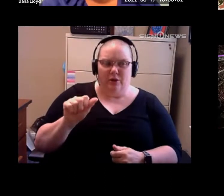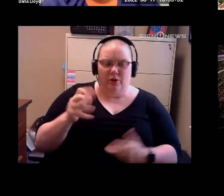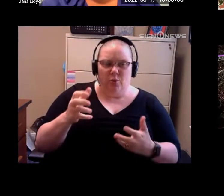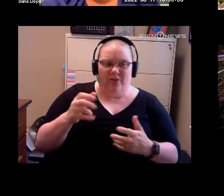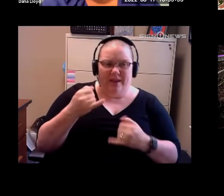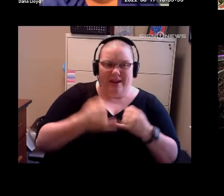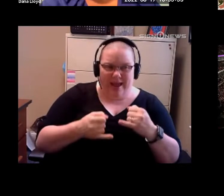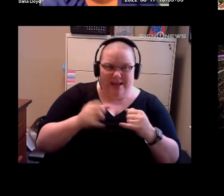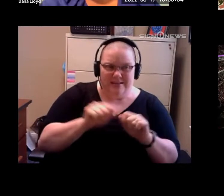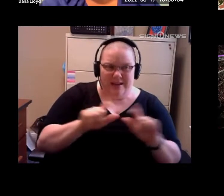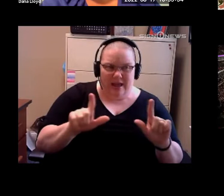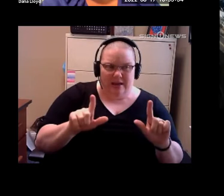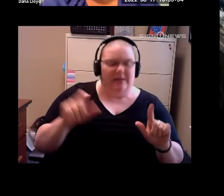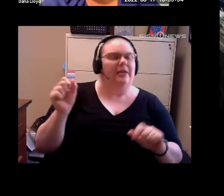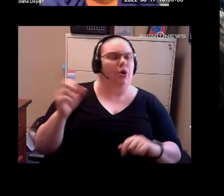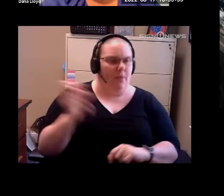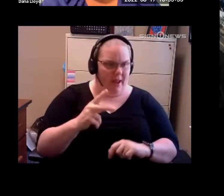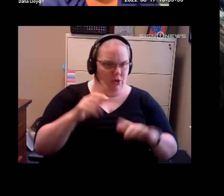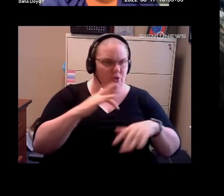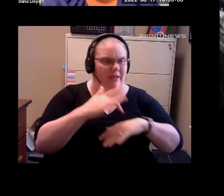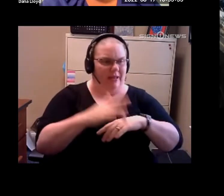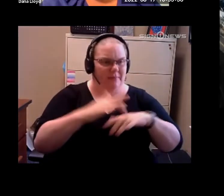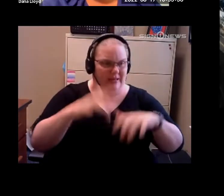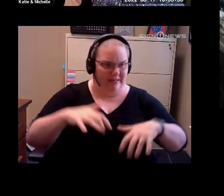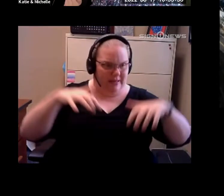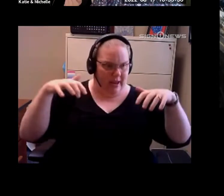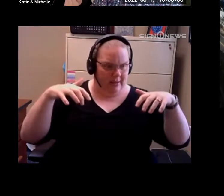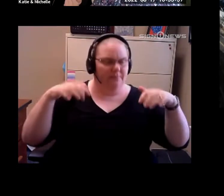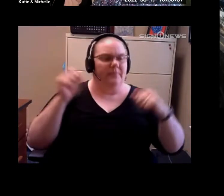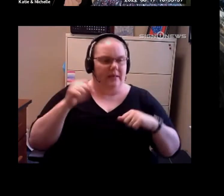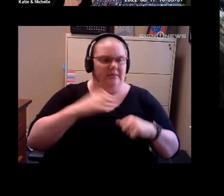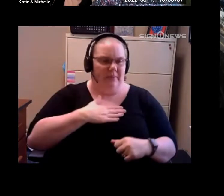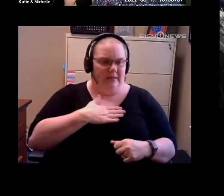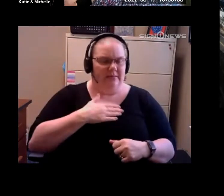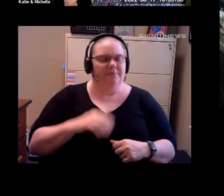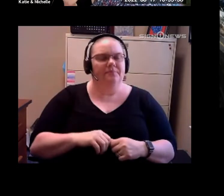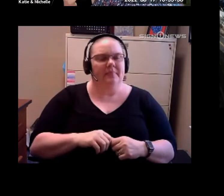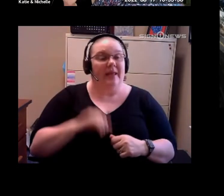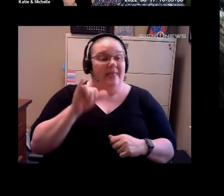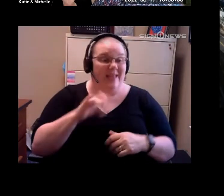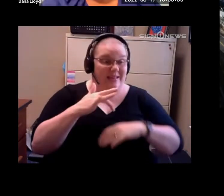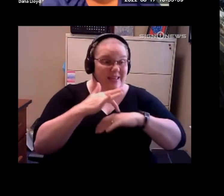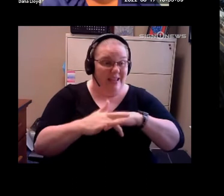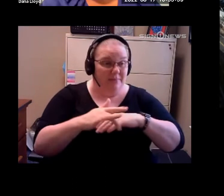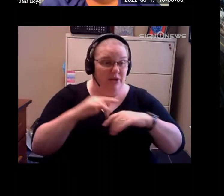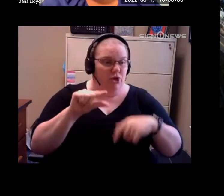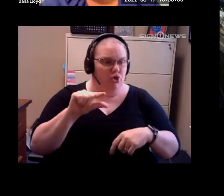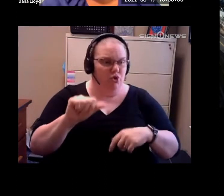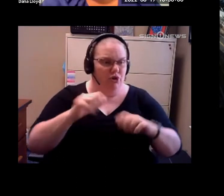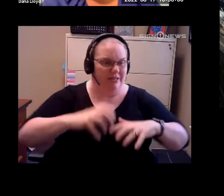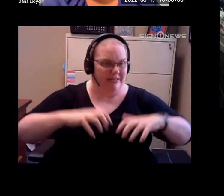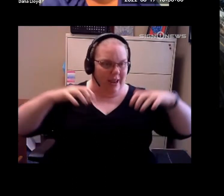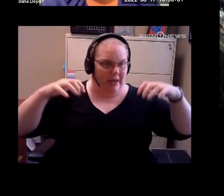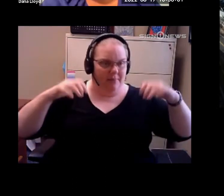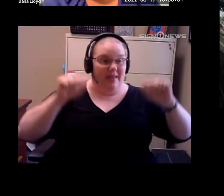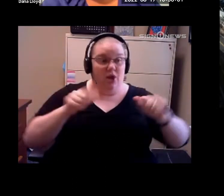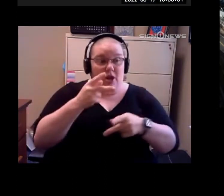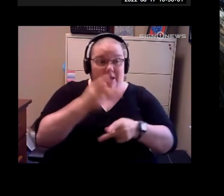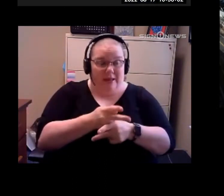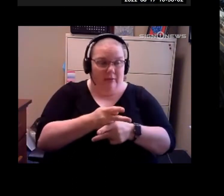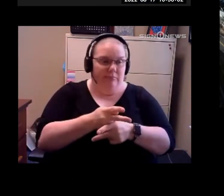so this this is the empty Georgia Stadium right that could hold 92 000 people they said they see